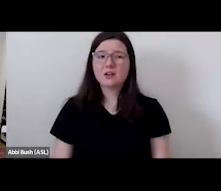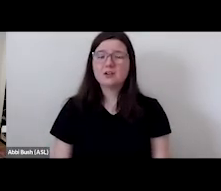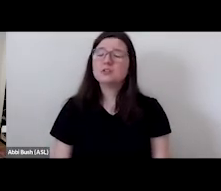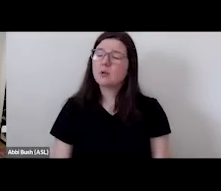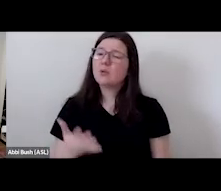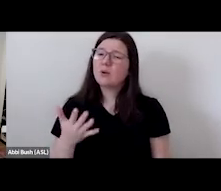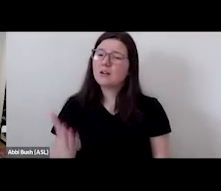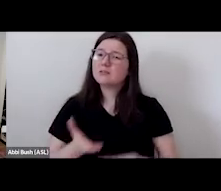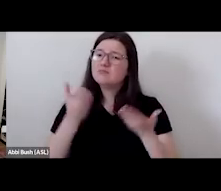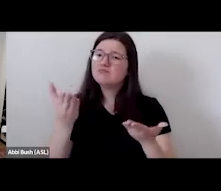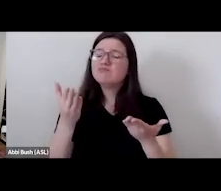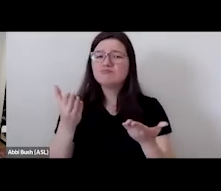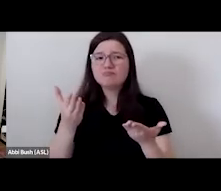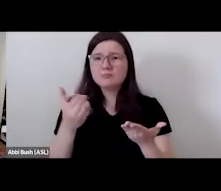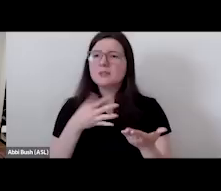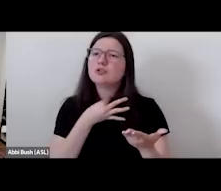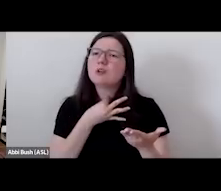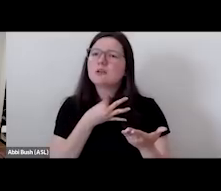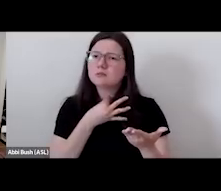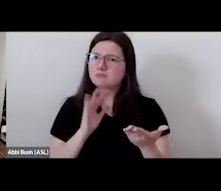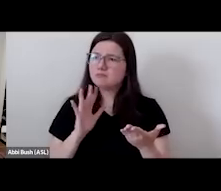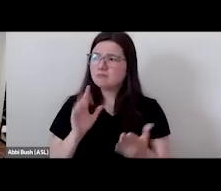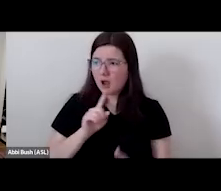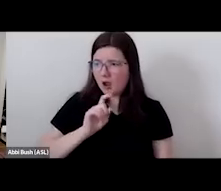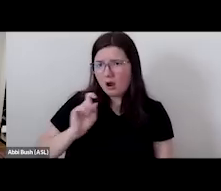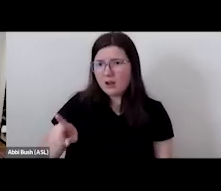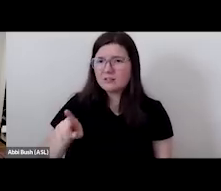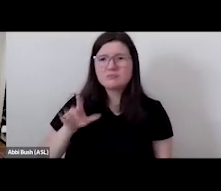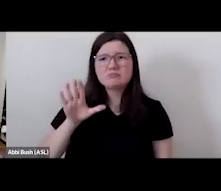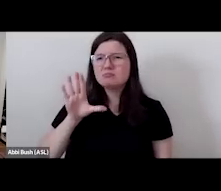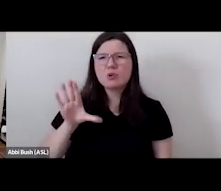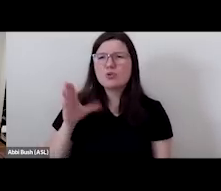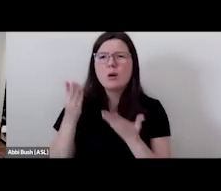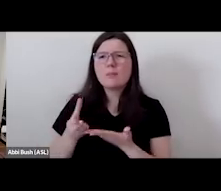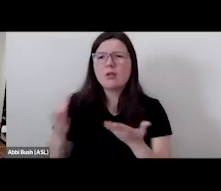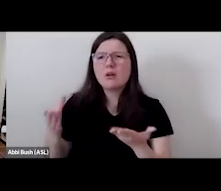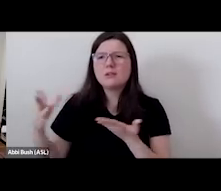Ask them about their belongings, ask them how long they've had it, where did it come from, what does it mean to them?